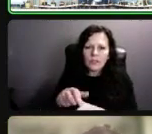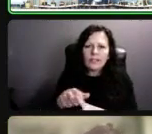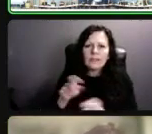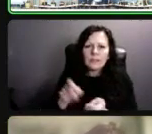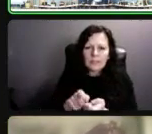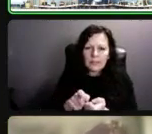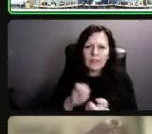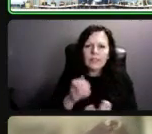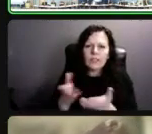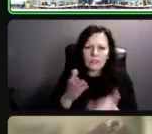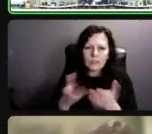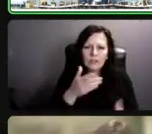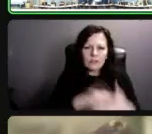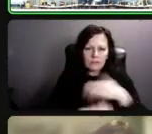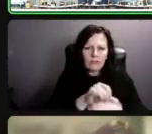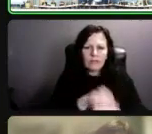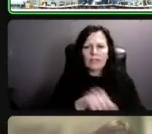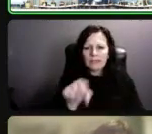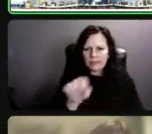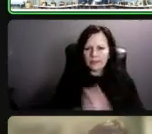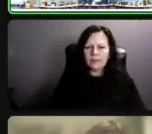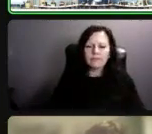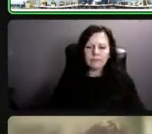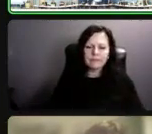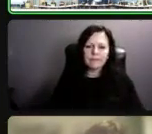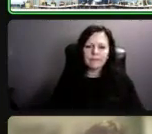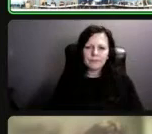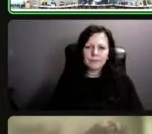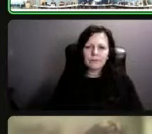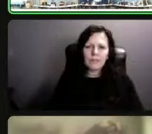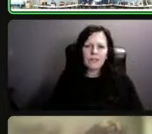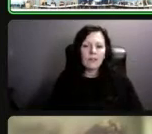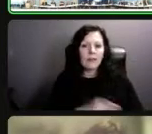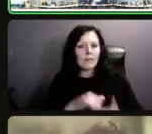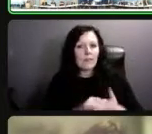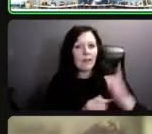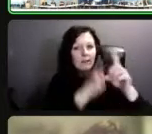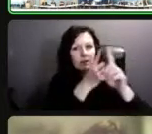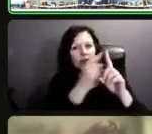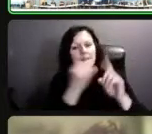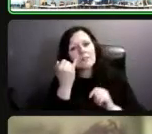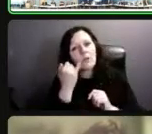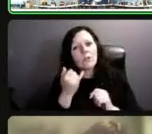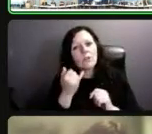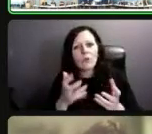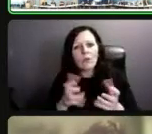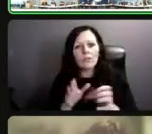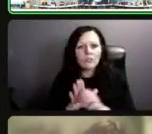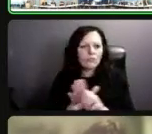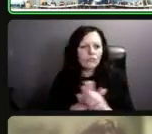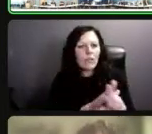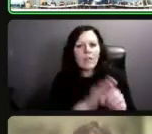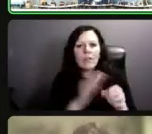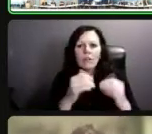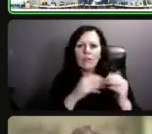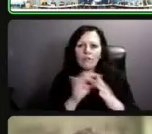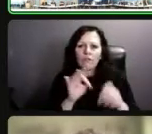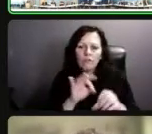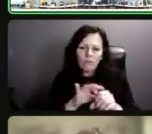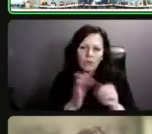WELL, YOU CAN ABSOLUTELY ON